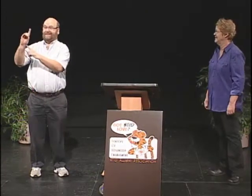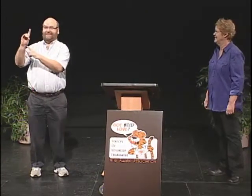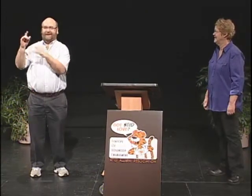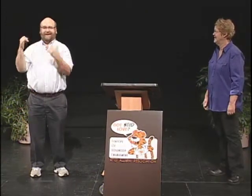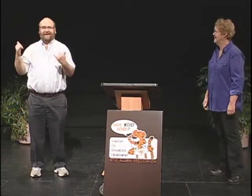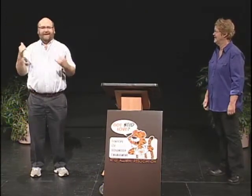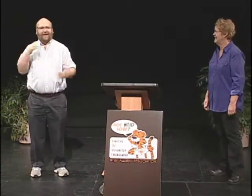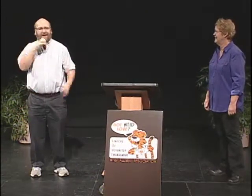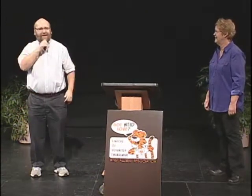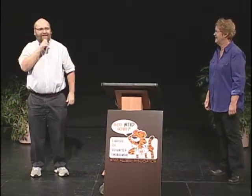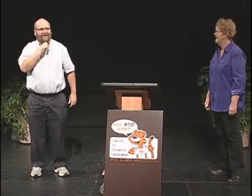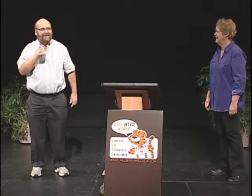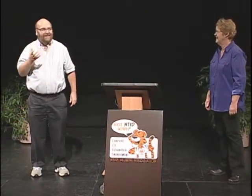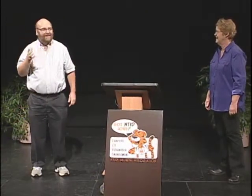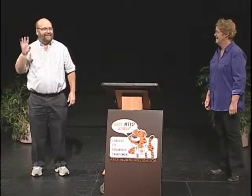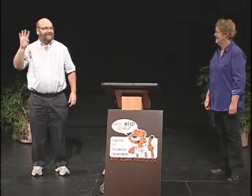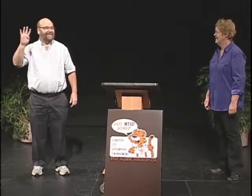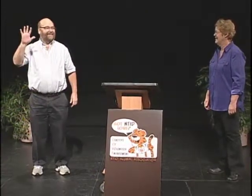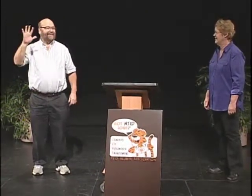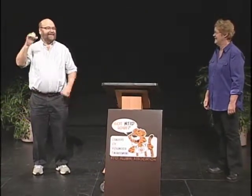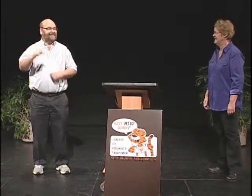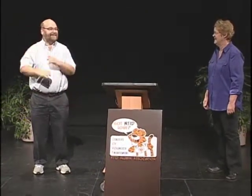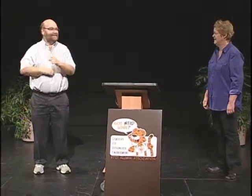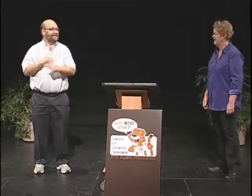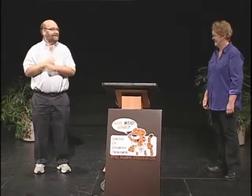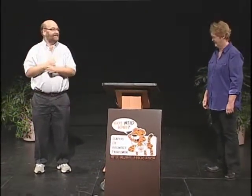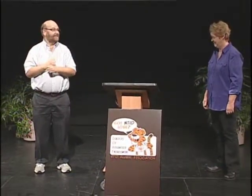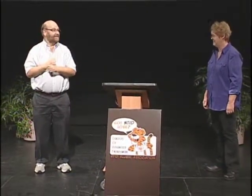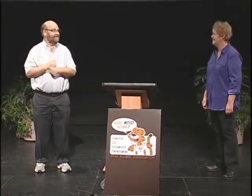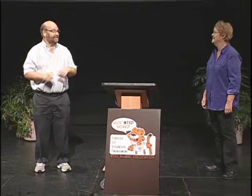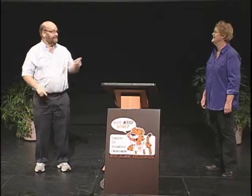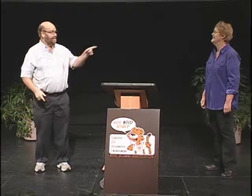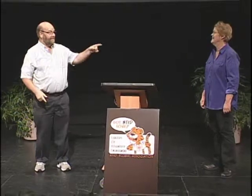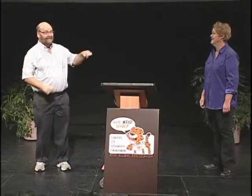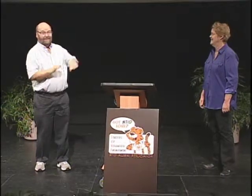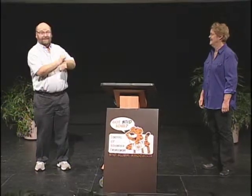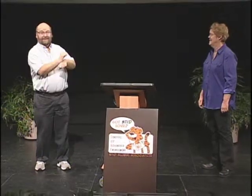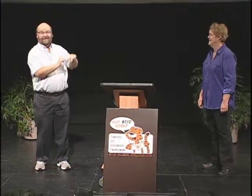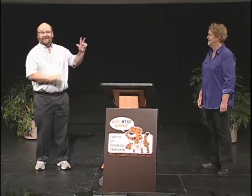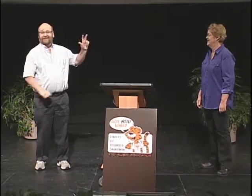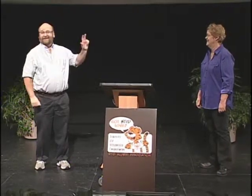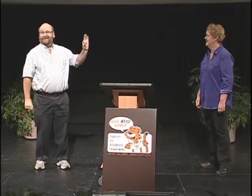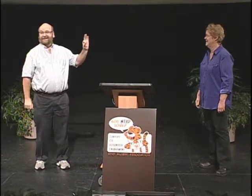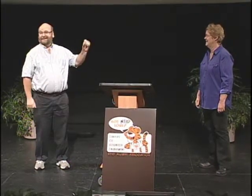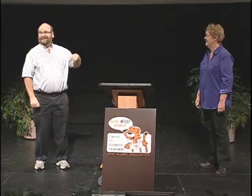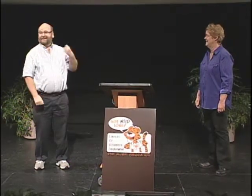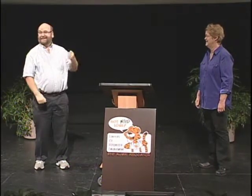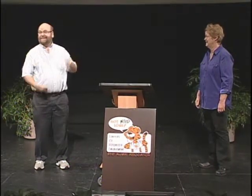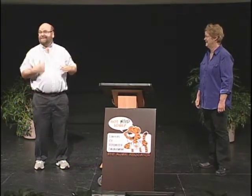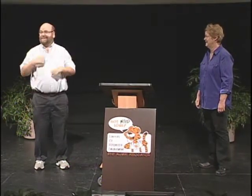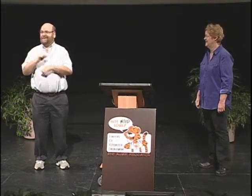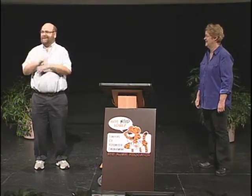NTID is how old, did we agree? 45 years. Barbara Ray worked here 39 years,